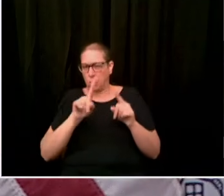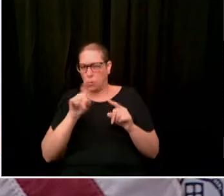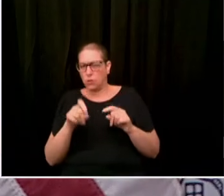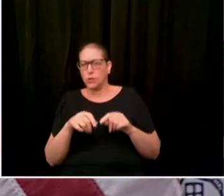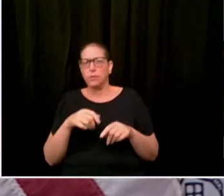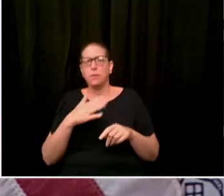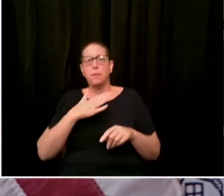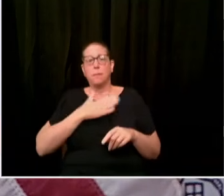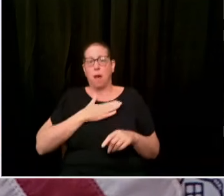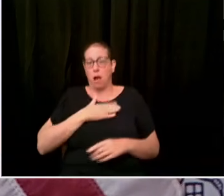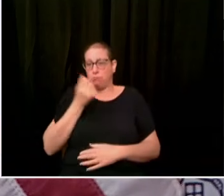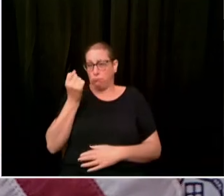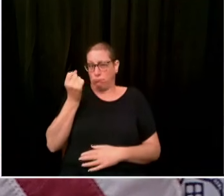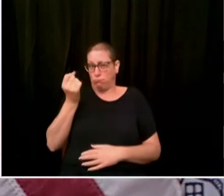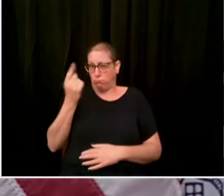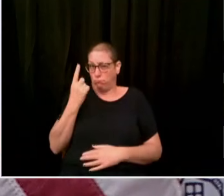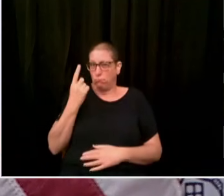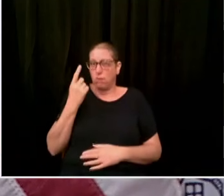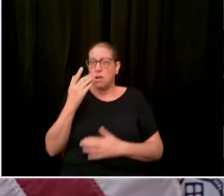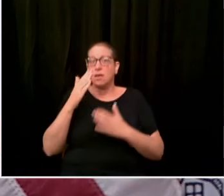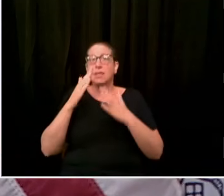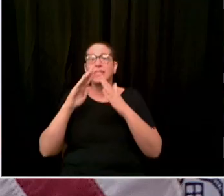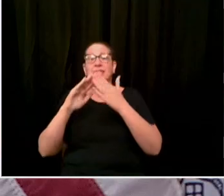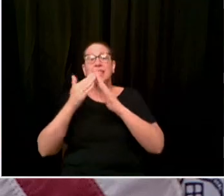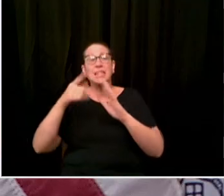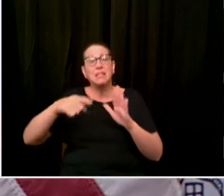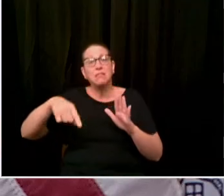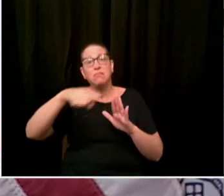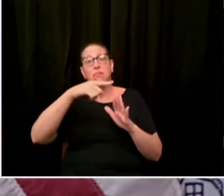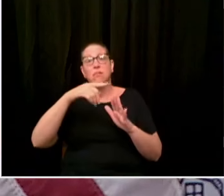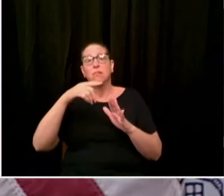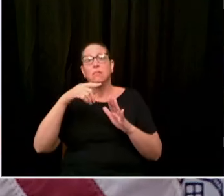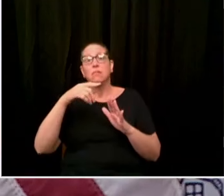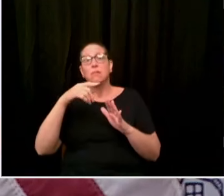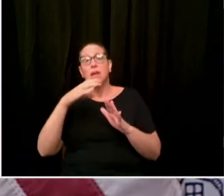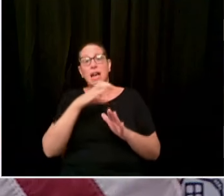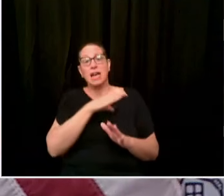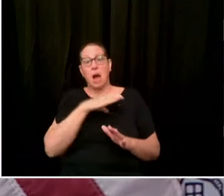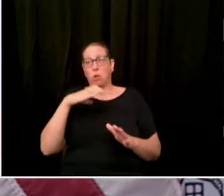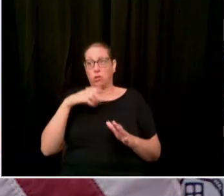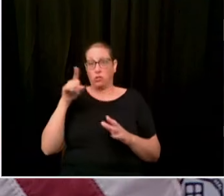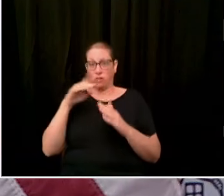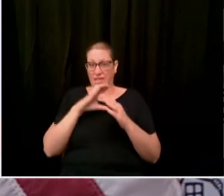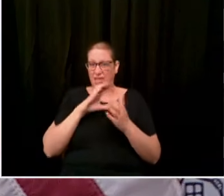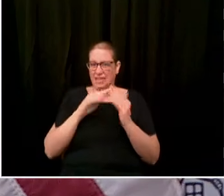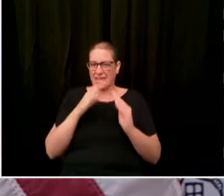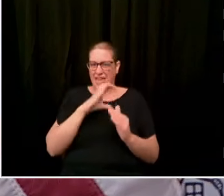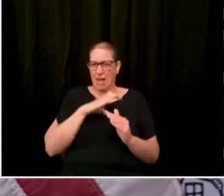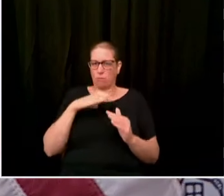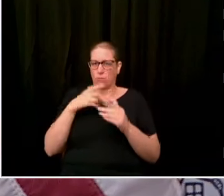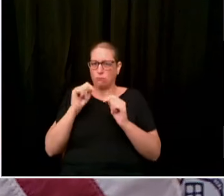ISSUE, I UNDERSTAND THAT CITY COUNCIL IS GOING TO TRY TO PASS THE BILL